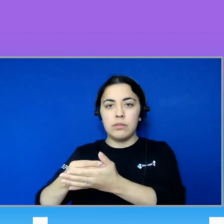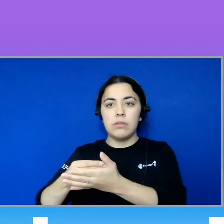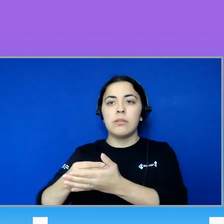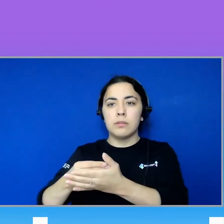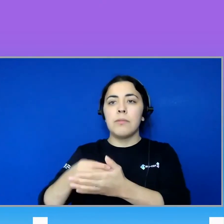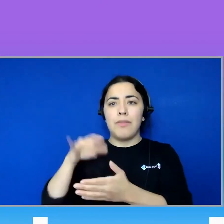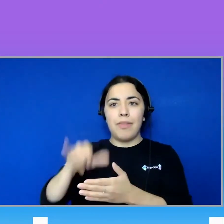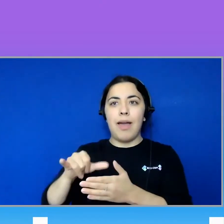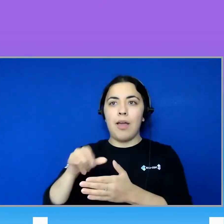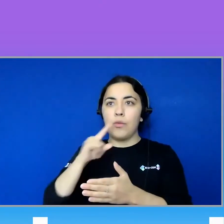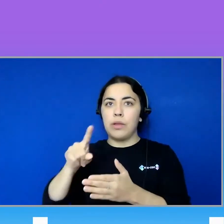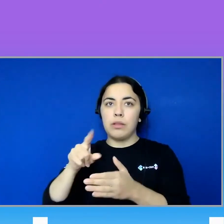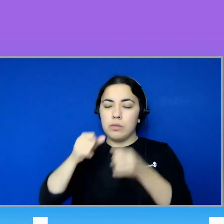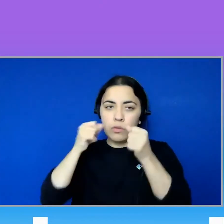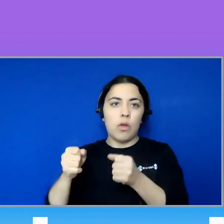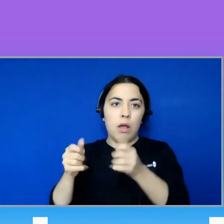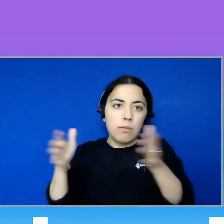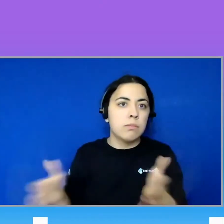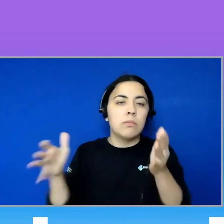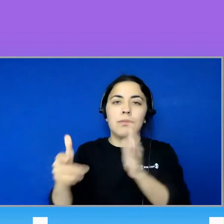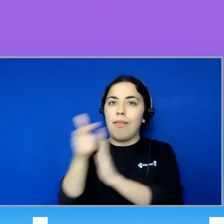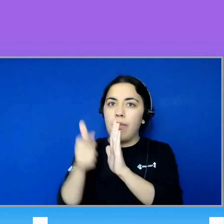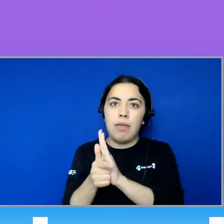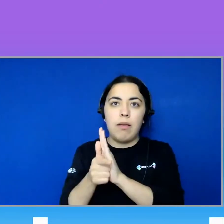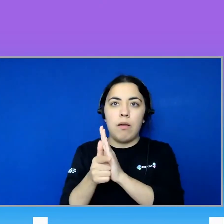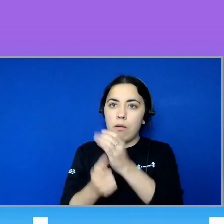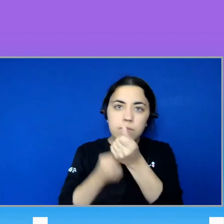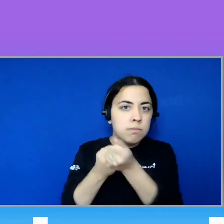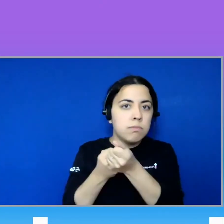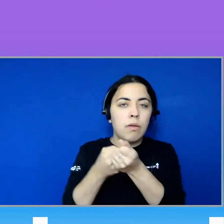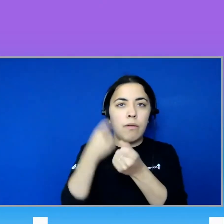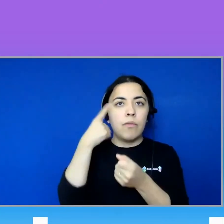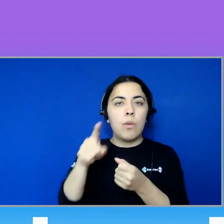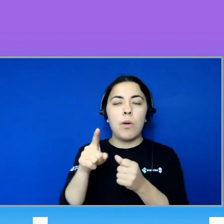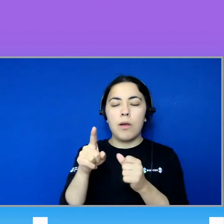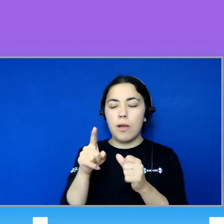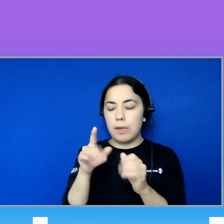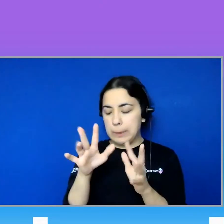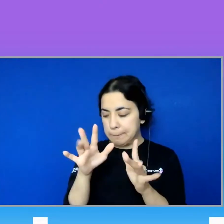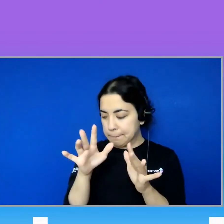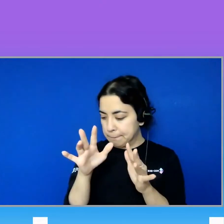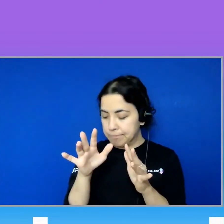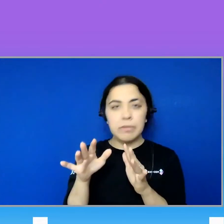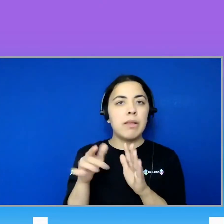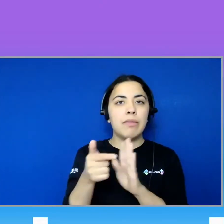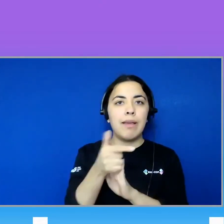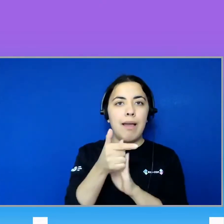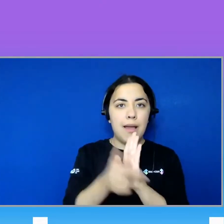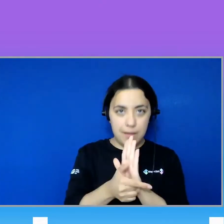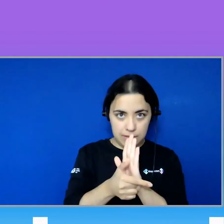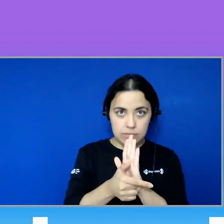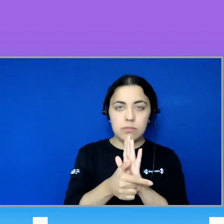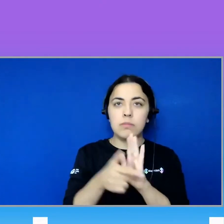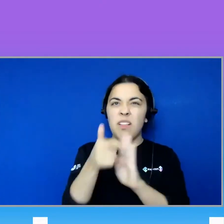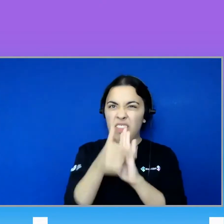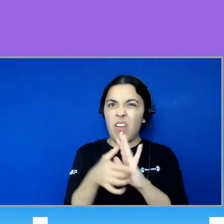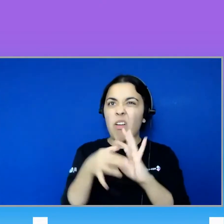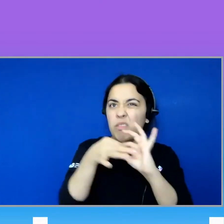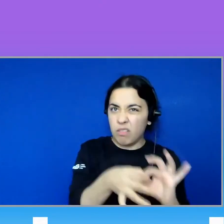much pivotal for the legal